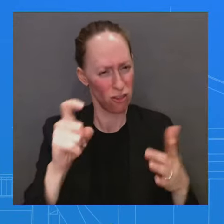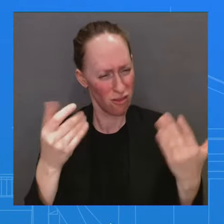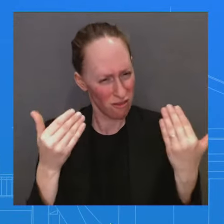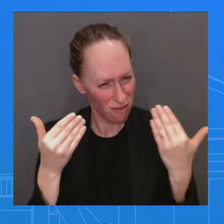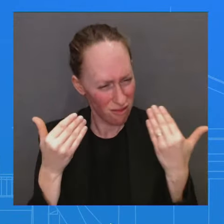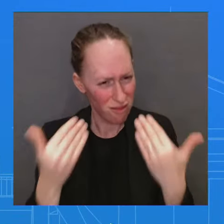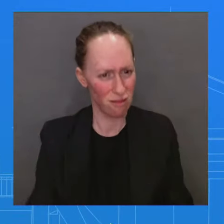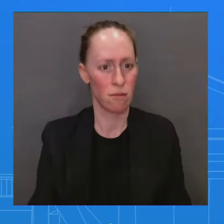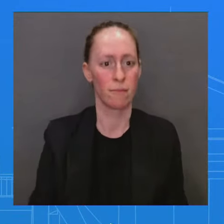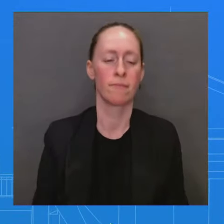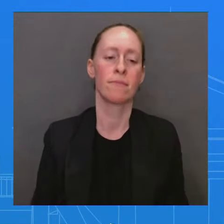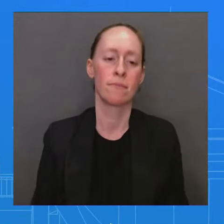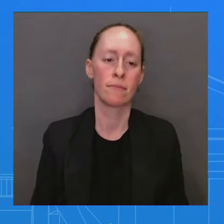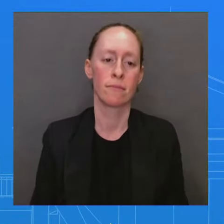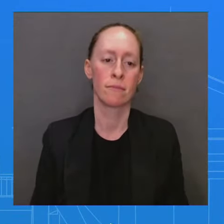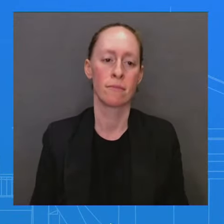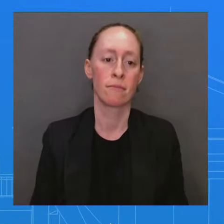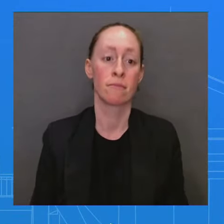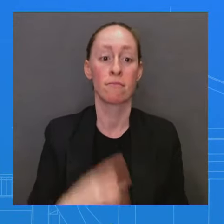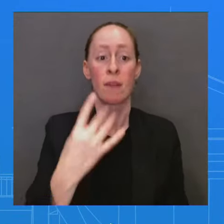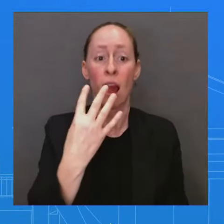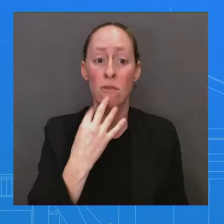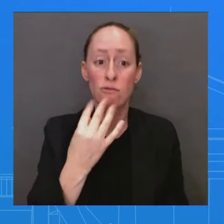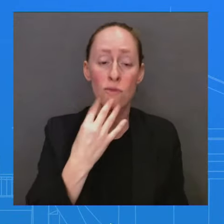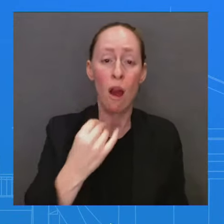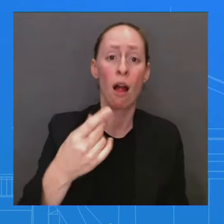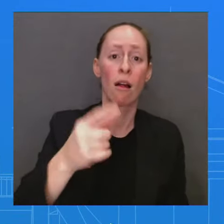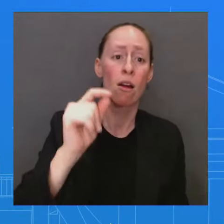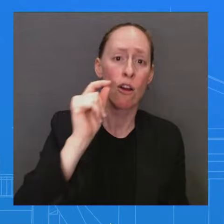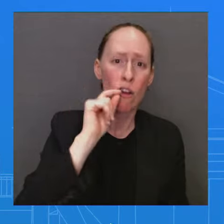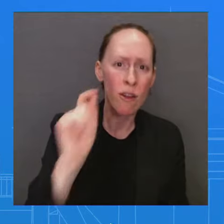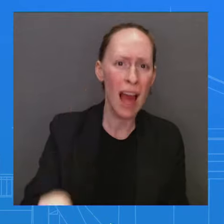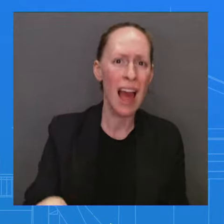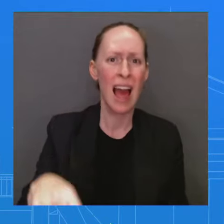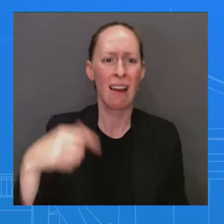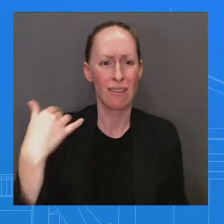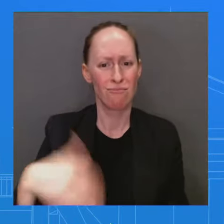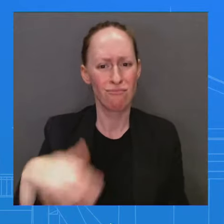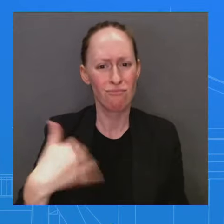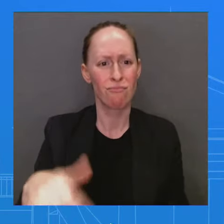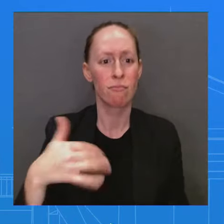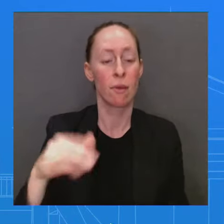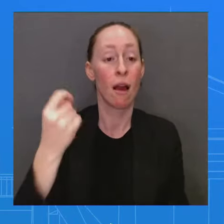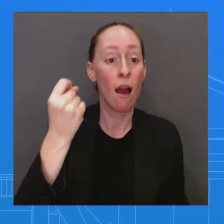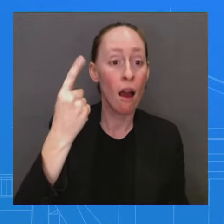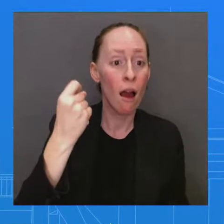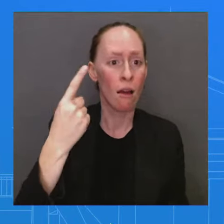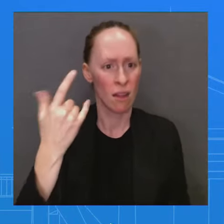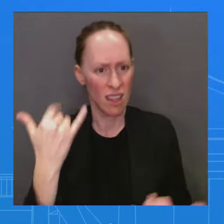and that's just aid to what's happening to Israel, with what's happening in the region.